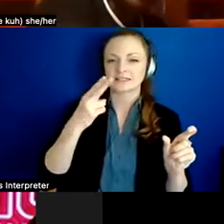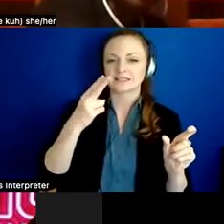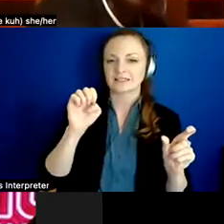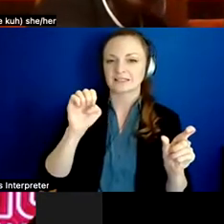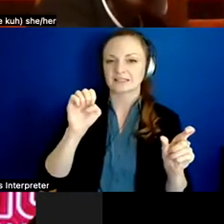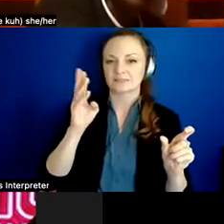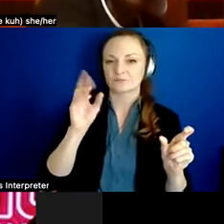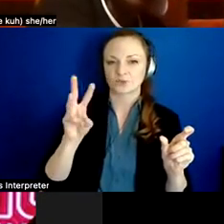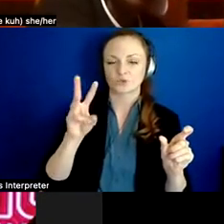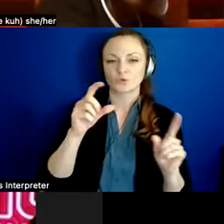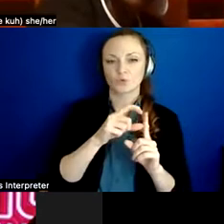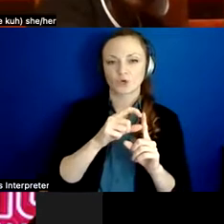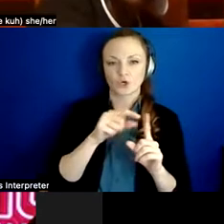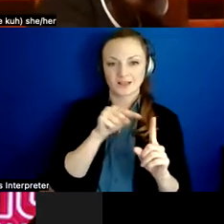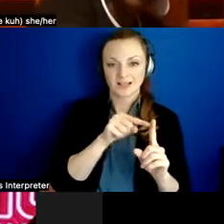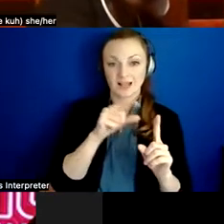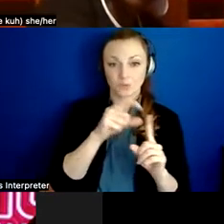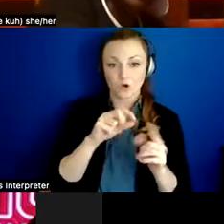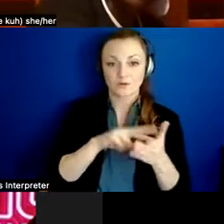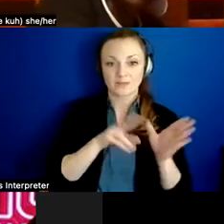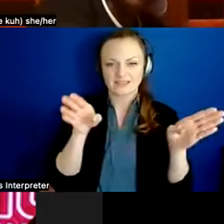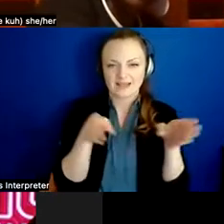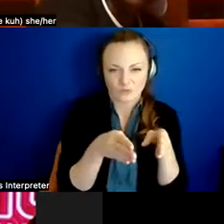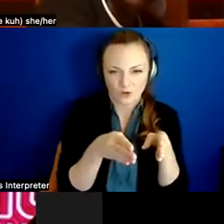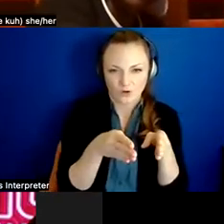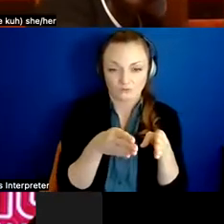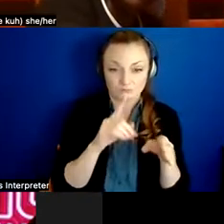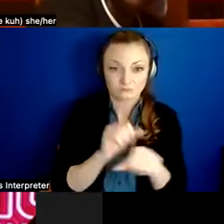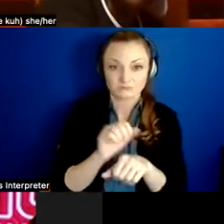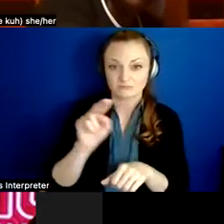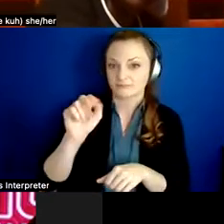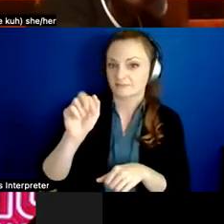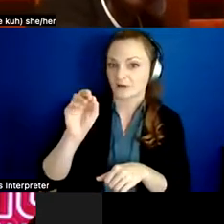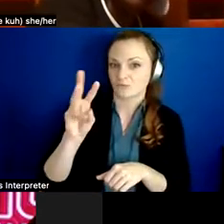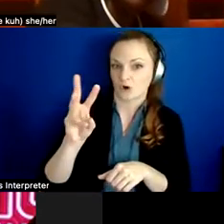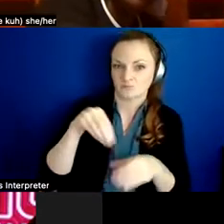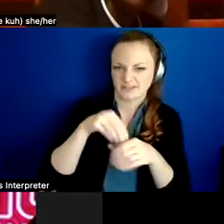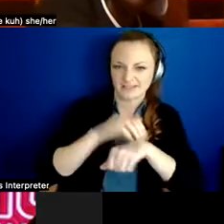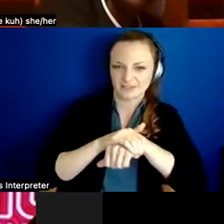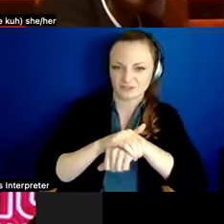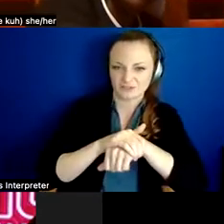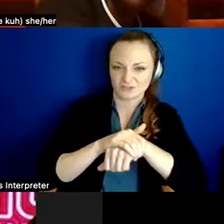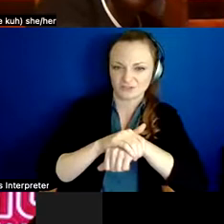means narrow okay. 20:14:15 It literally means narrow narrowness,